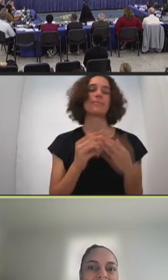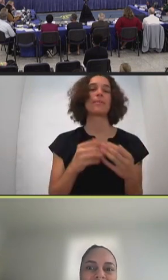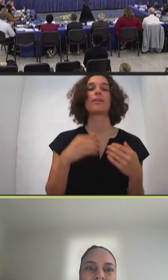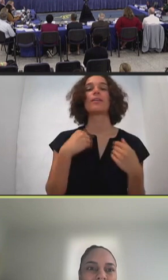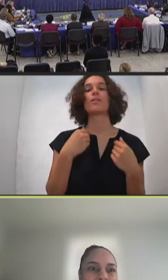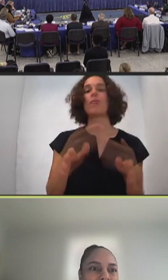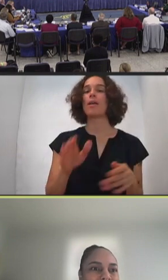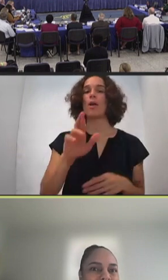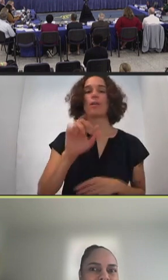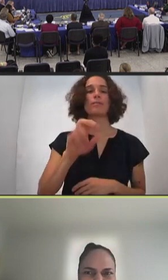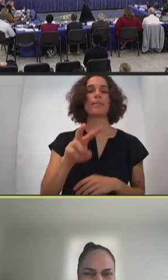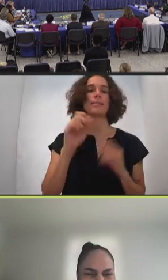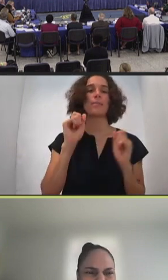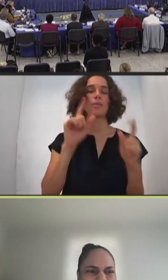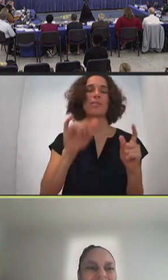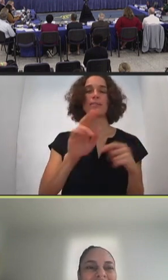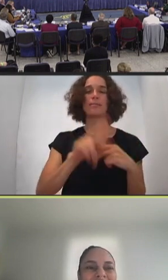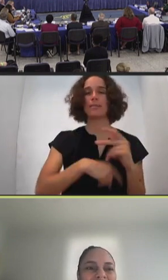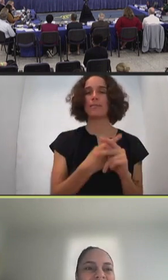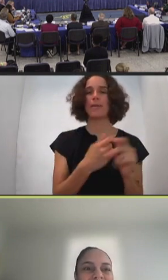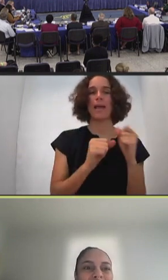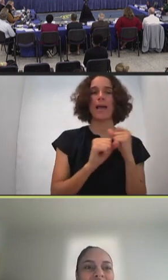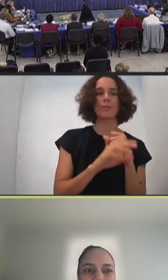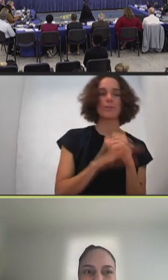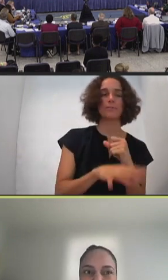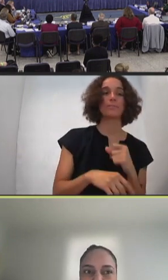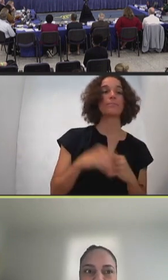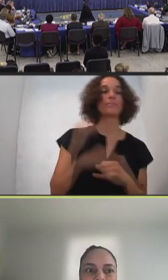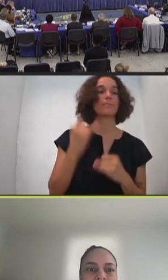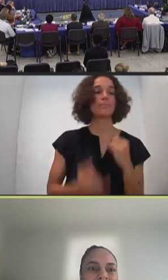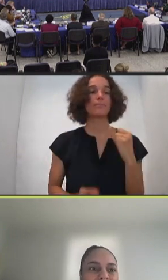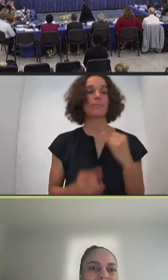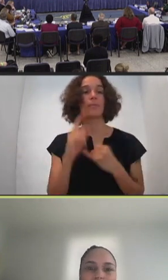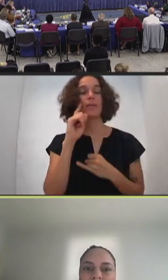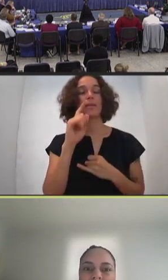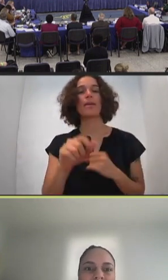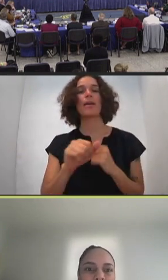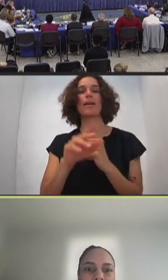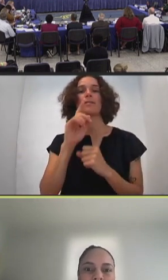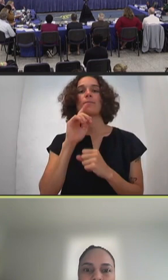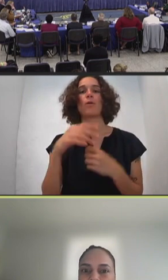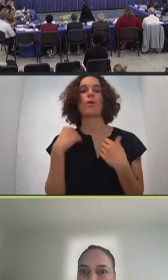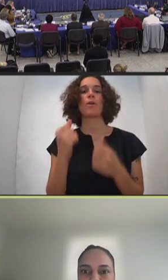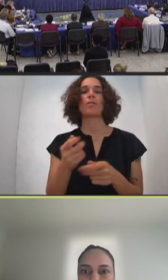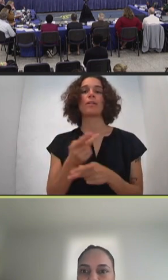And finally, I think this is it. Our ads for healthcare providers, right? We -- you know,